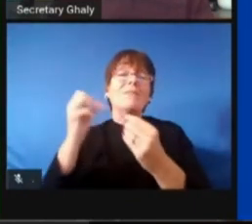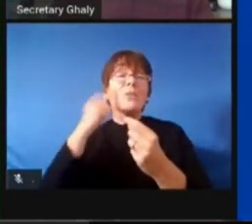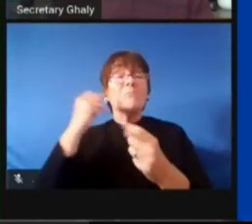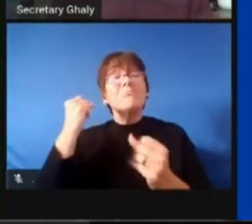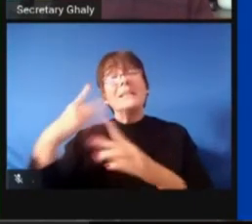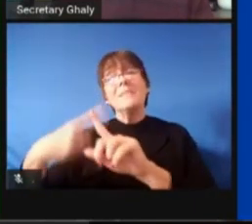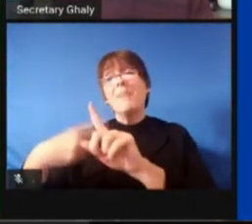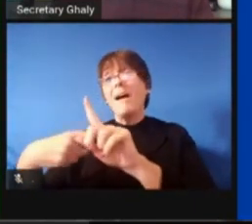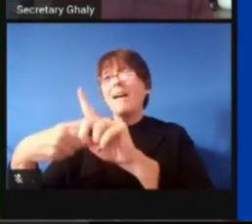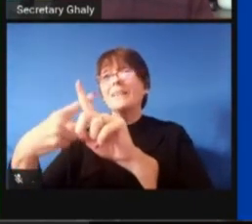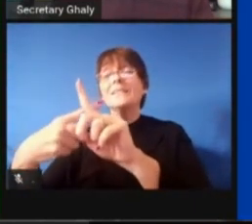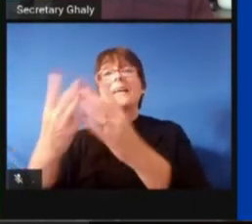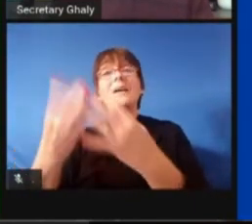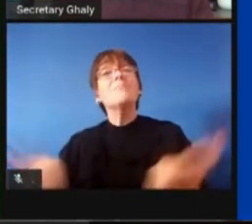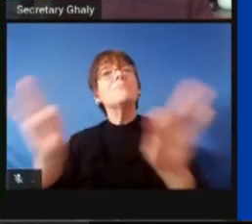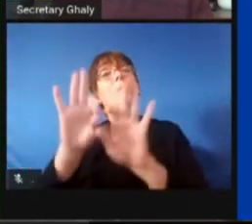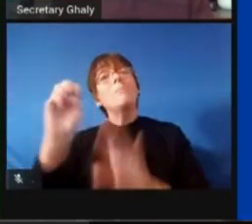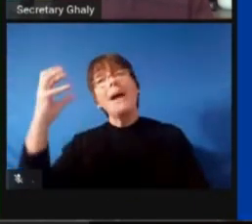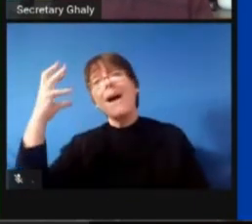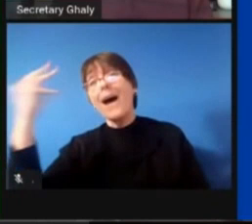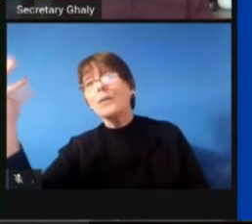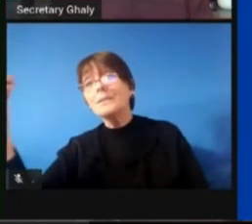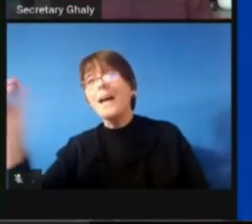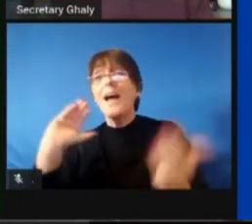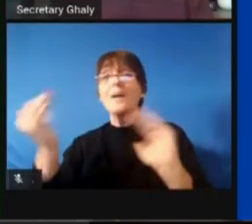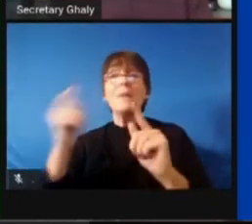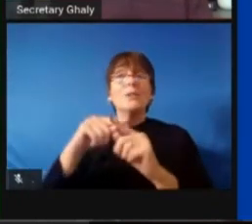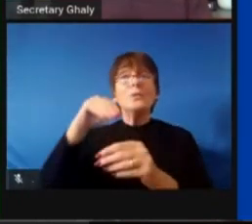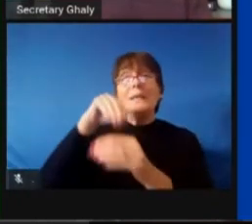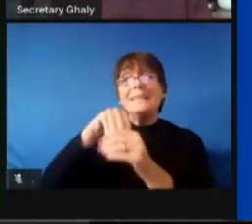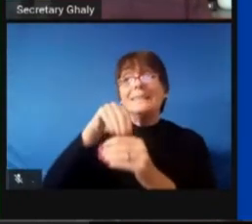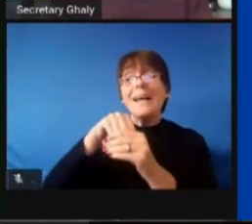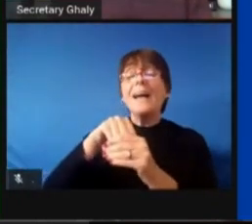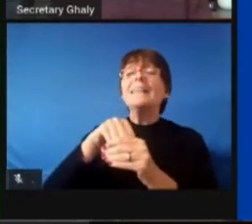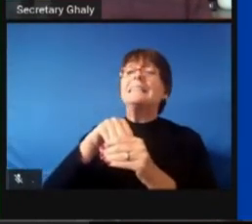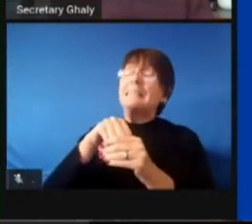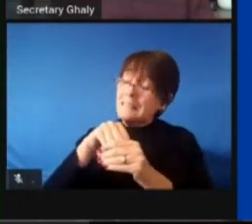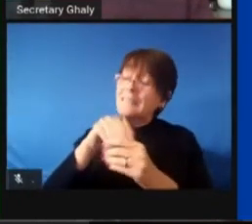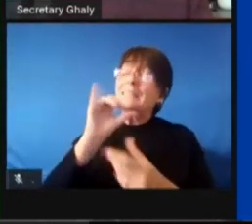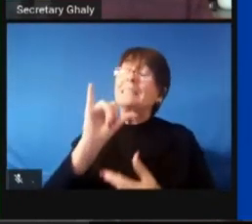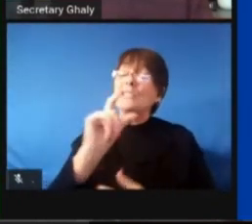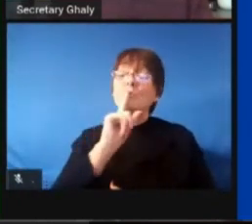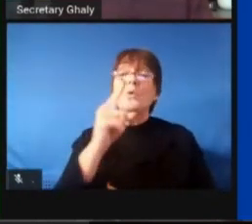PLENTY OF FRESH AIR TO CIRCULATE ALSO CREATE A HIGHER RISK SITUATION. WE HAVE TALKED TO YOU FOR MANY